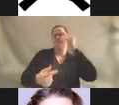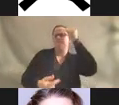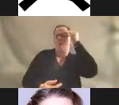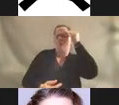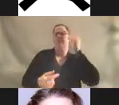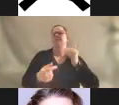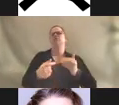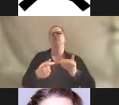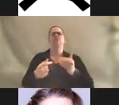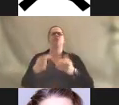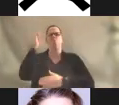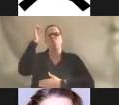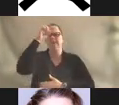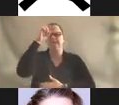and wealth is all gone.